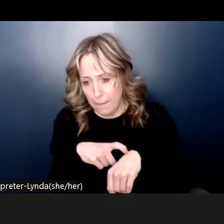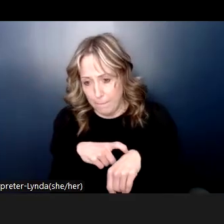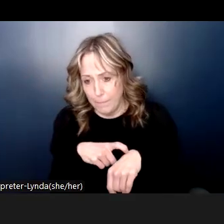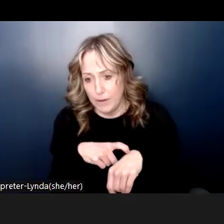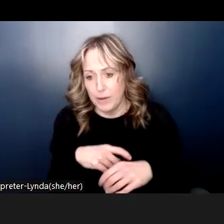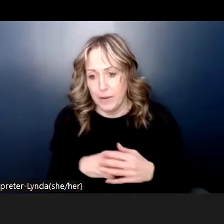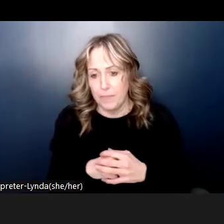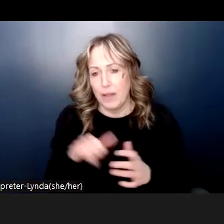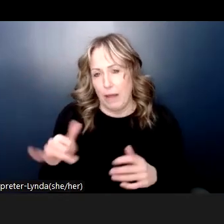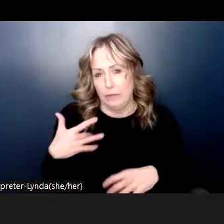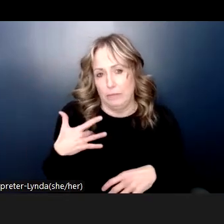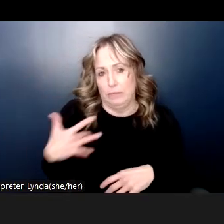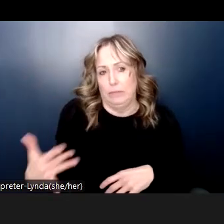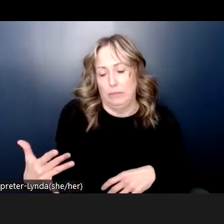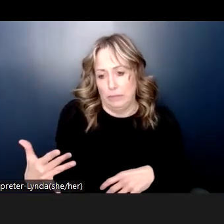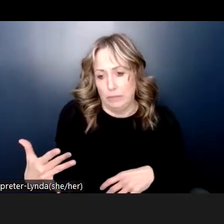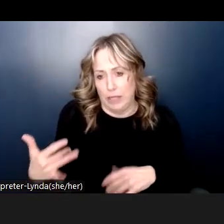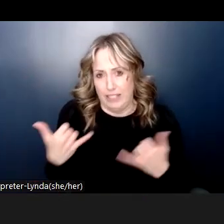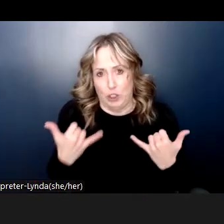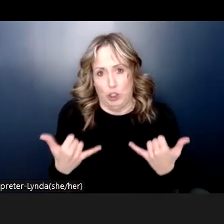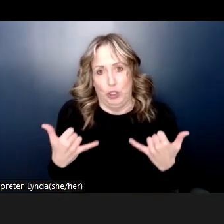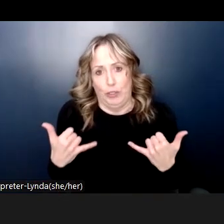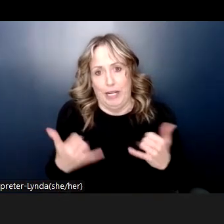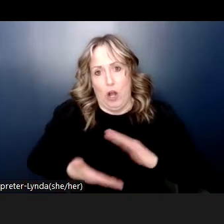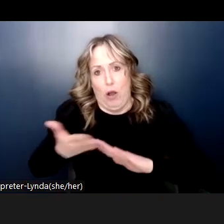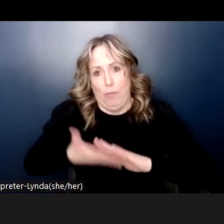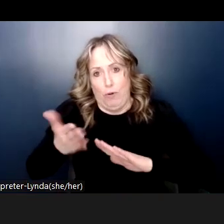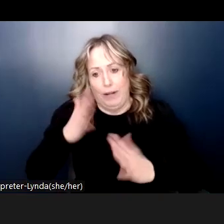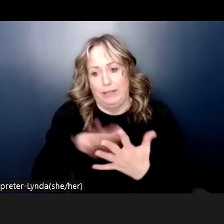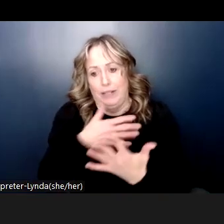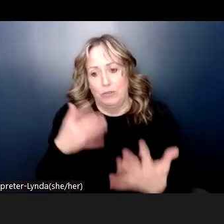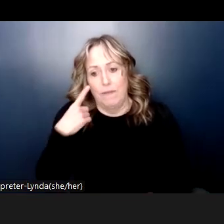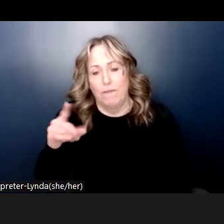what is the current operating schedule of the CCR solutions?